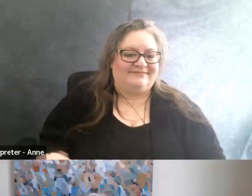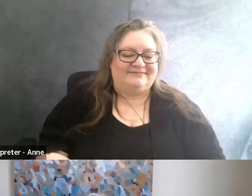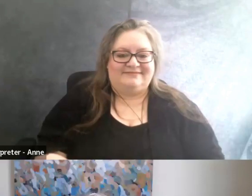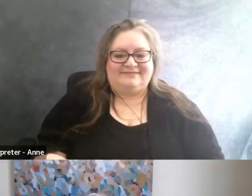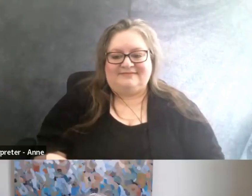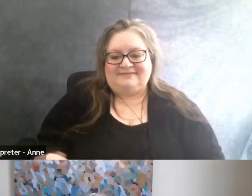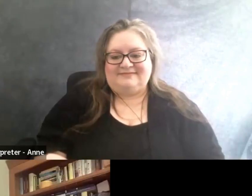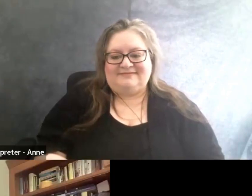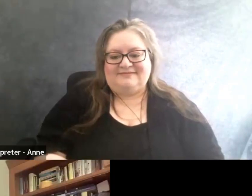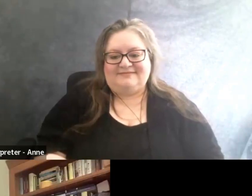Terry, you're on mute.